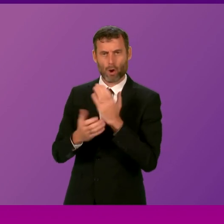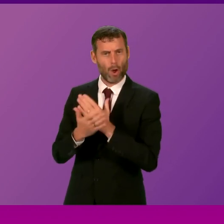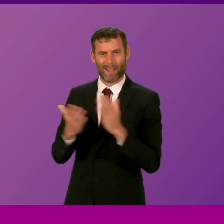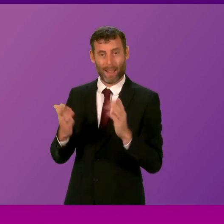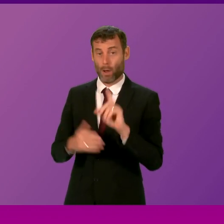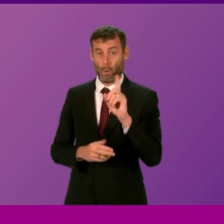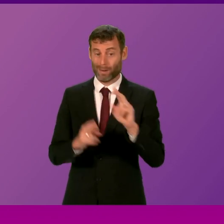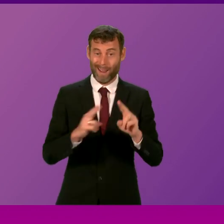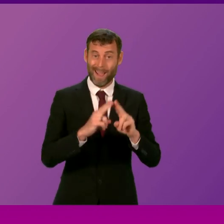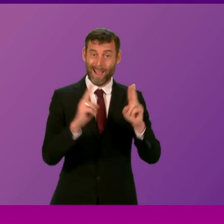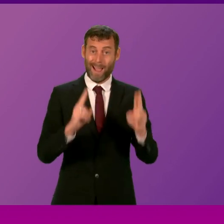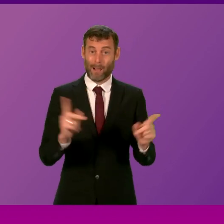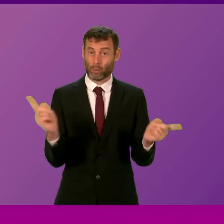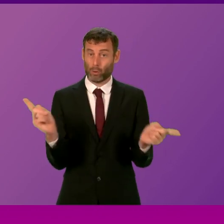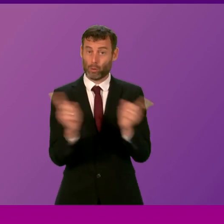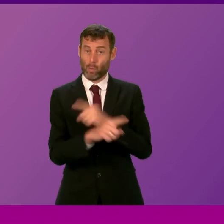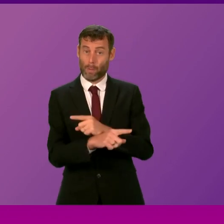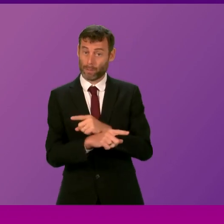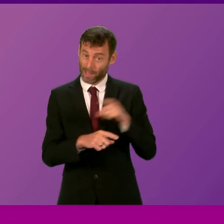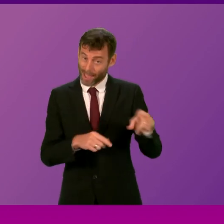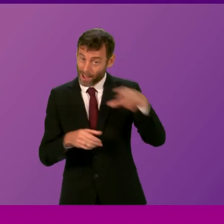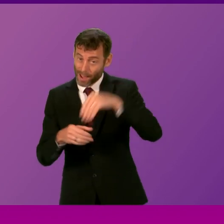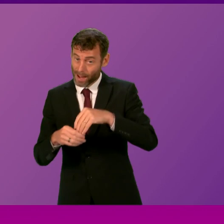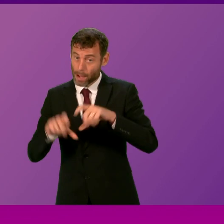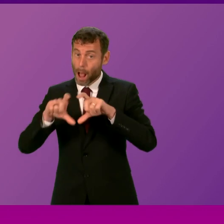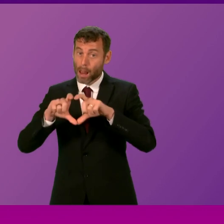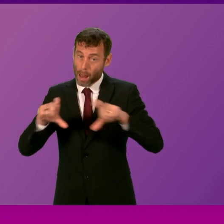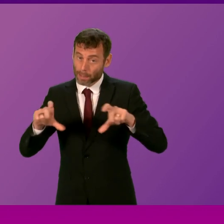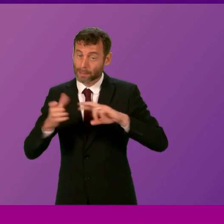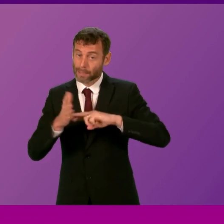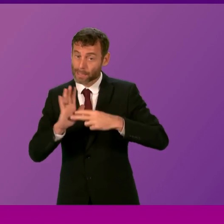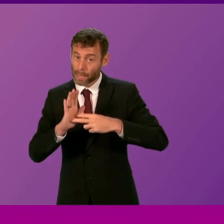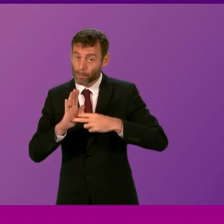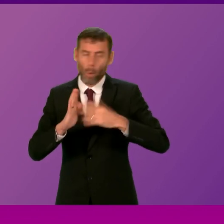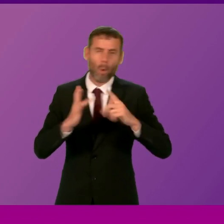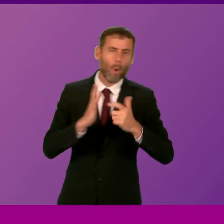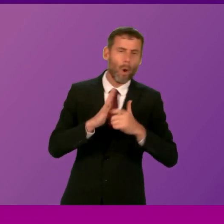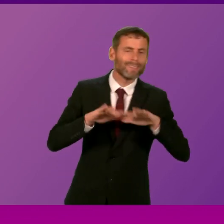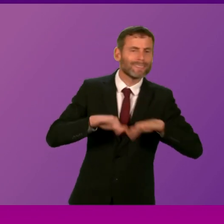be excluded from the licensing scheme or not? Does this not demonstrate, once again, that this is a